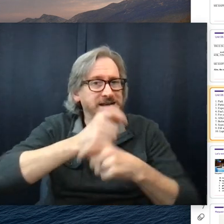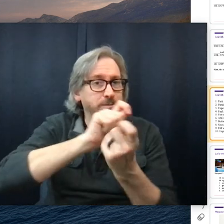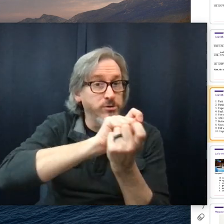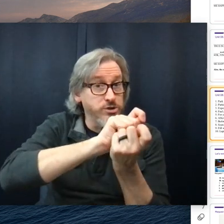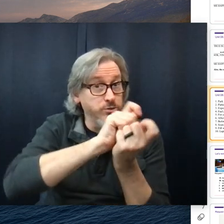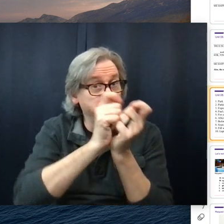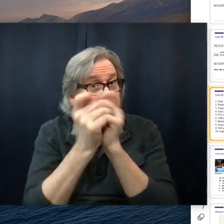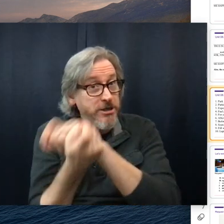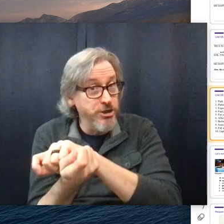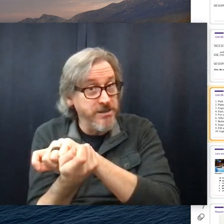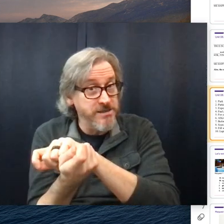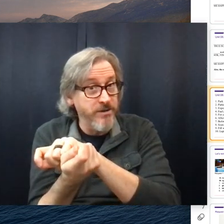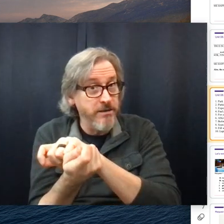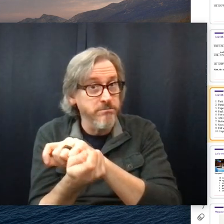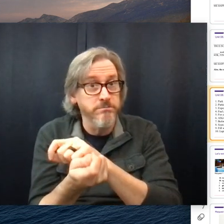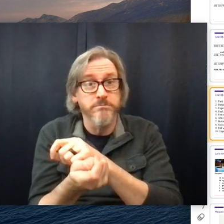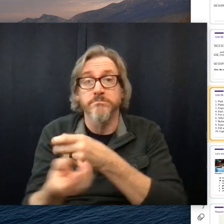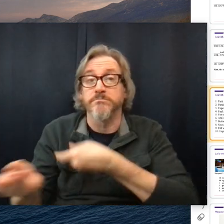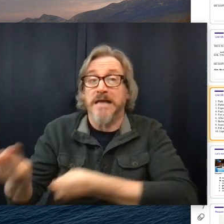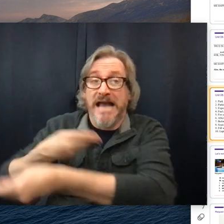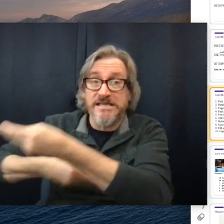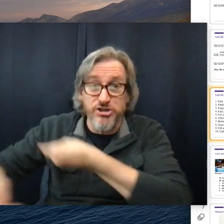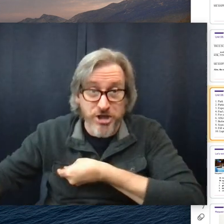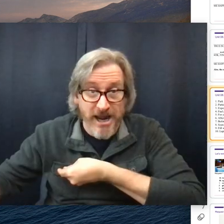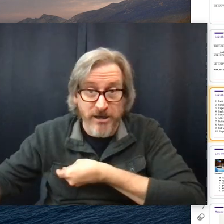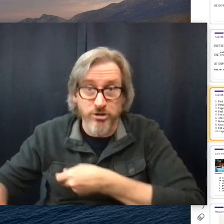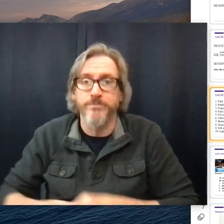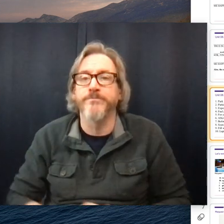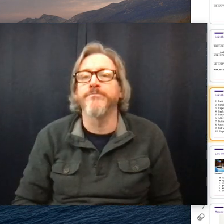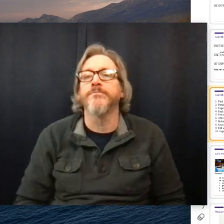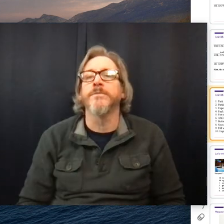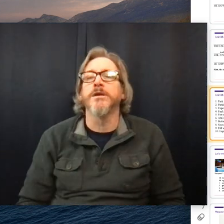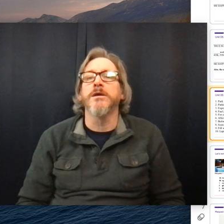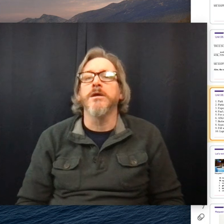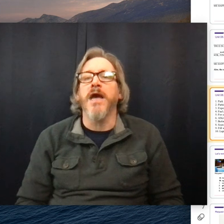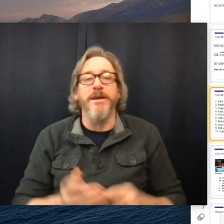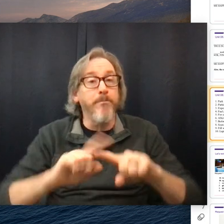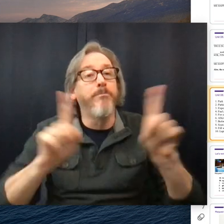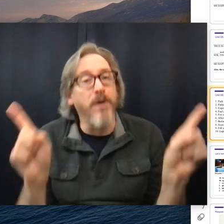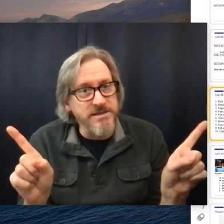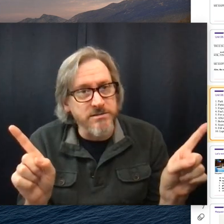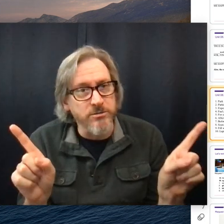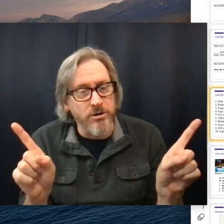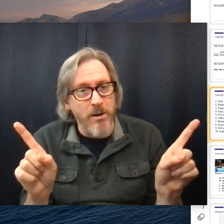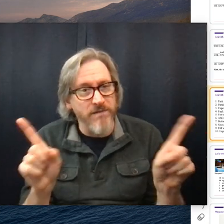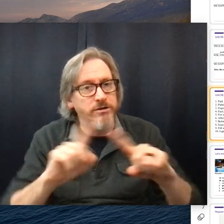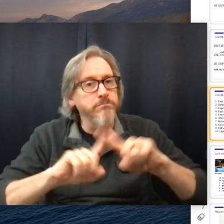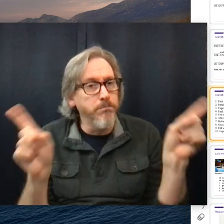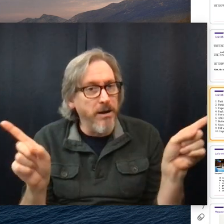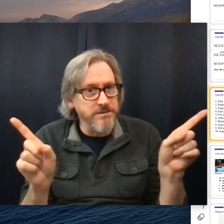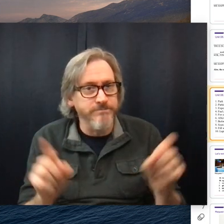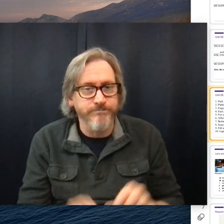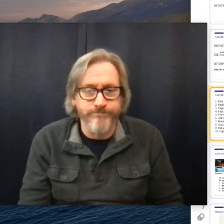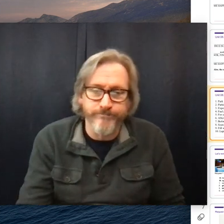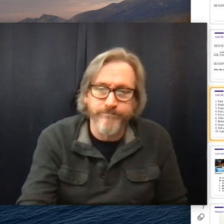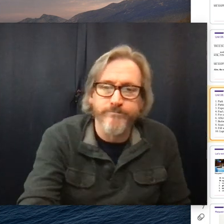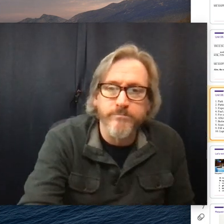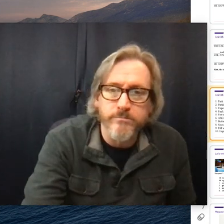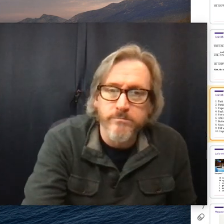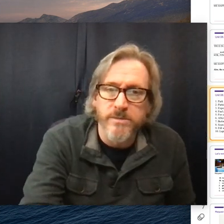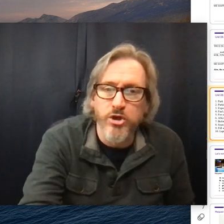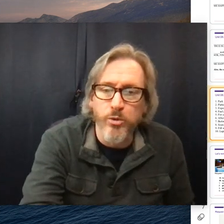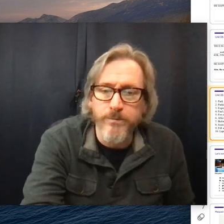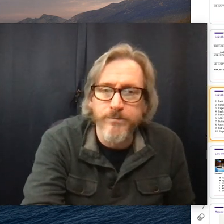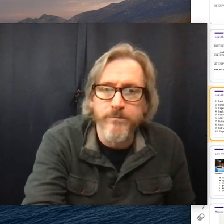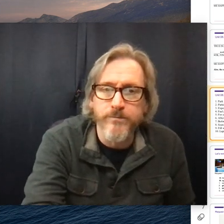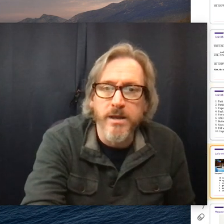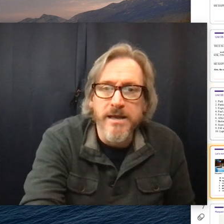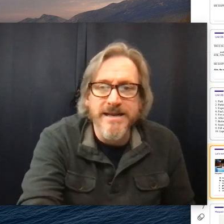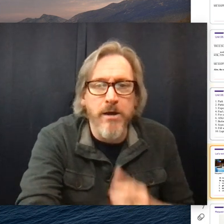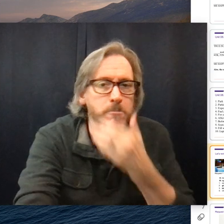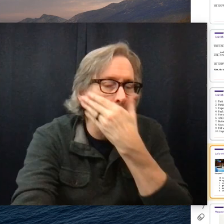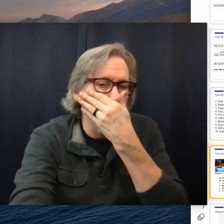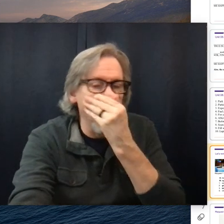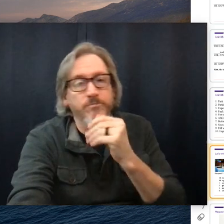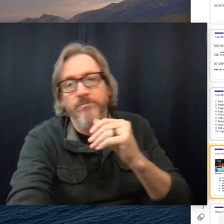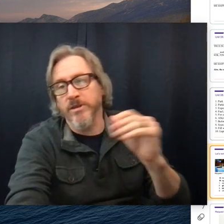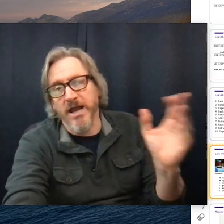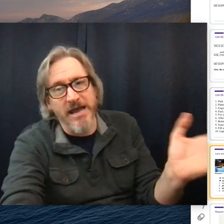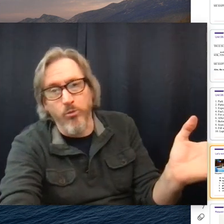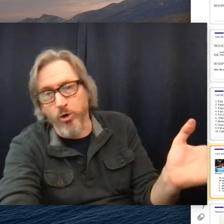as opposed to changing something exchange and but or however but cool now again we're going